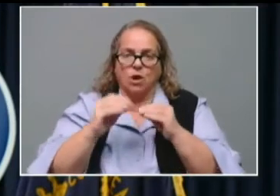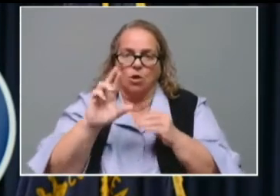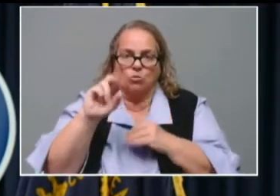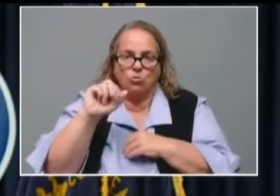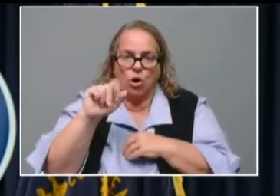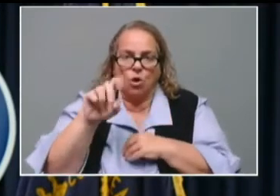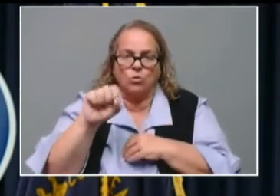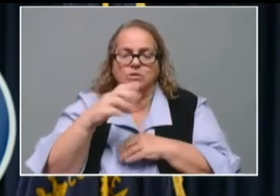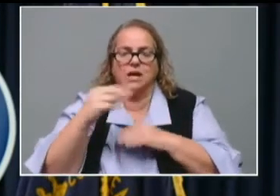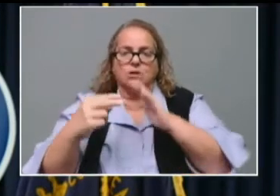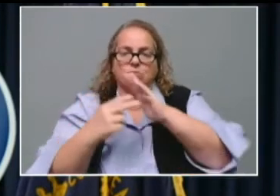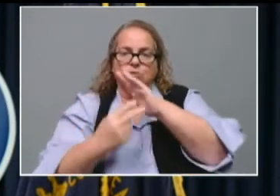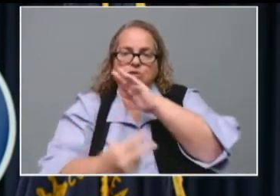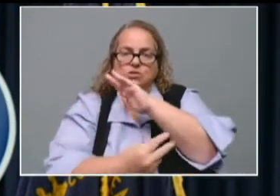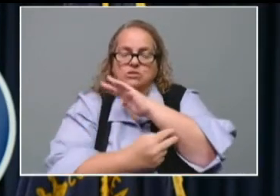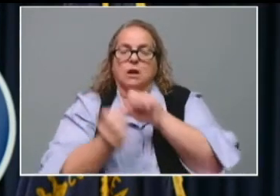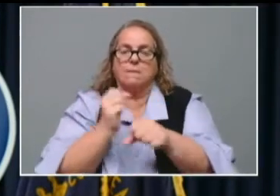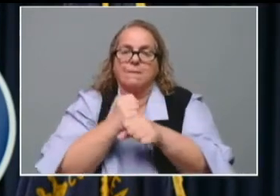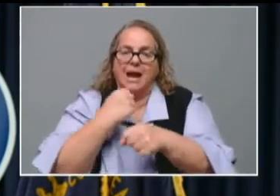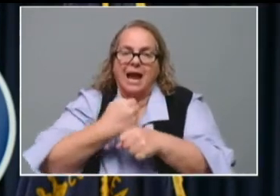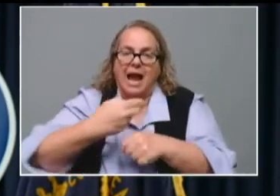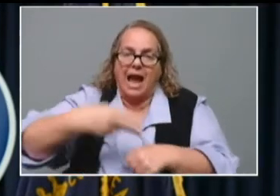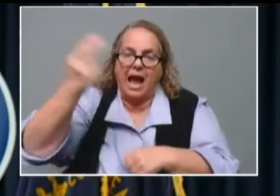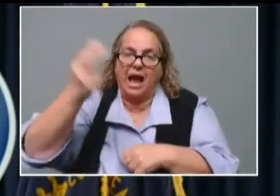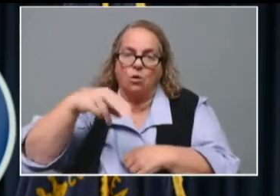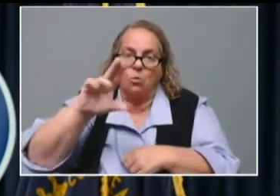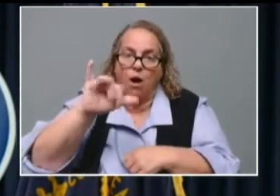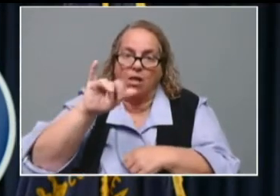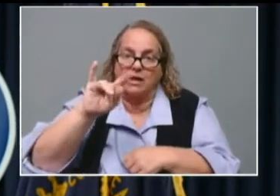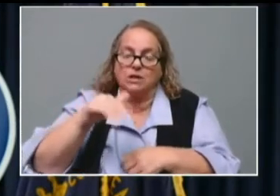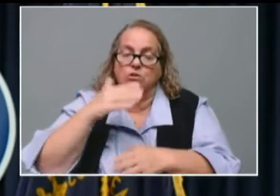for Kentucky ins. Again, the fund that we're gonna be able to apply for under